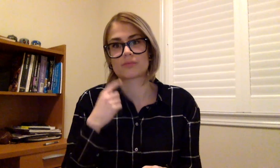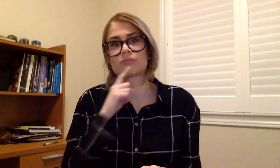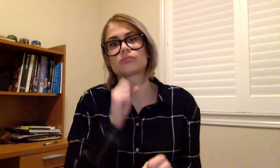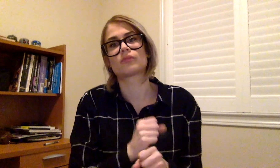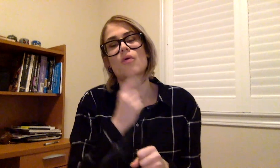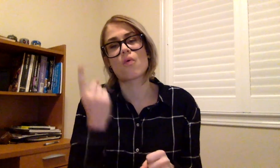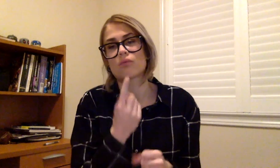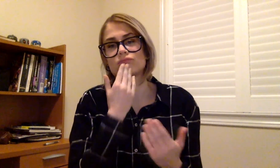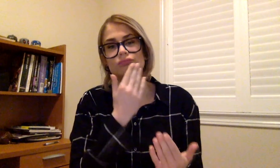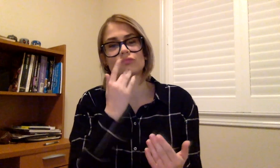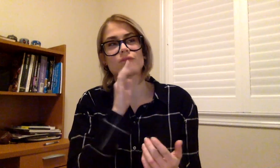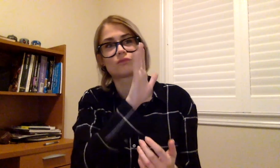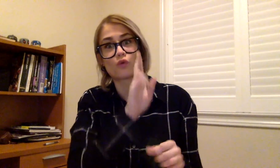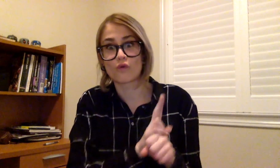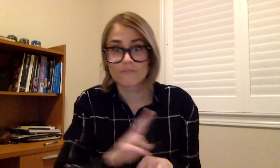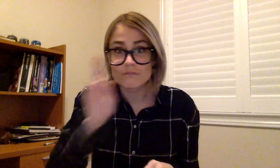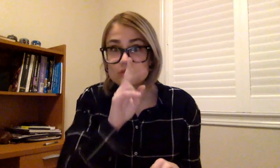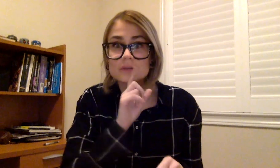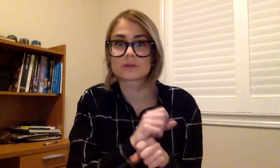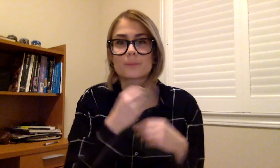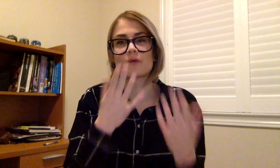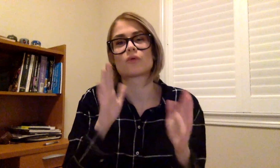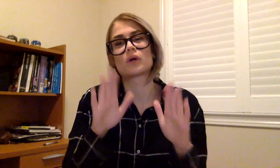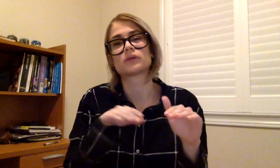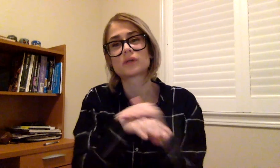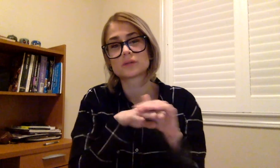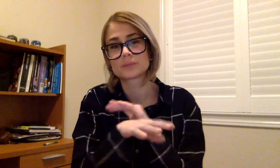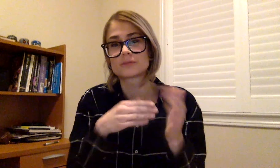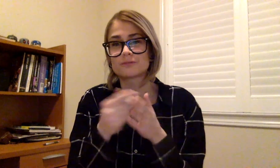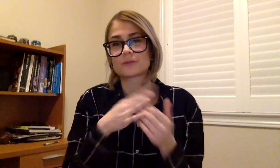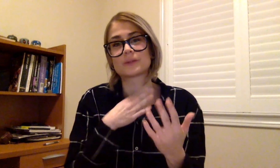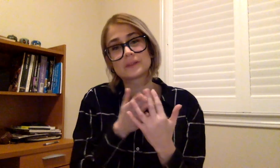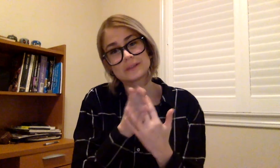I am always grateful for the university and their great accessibility that